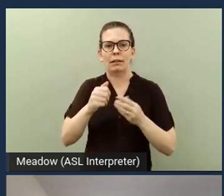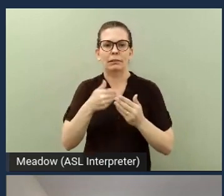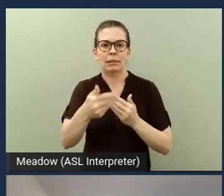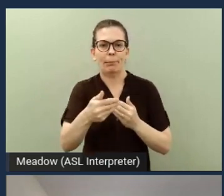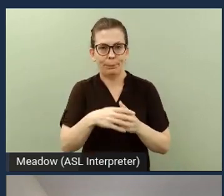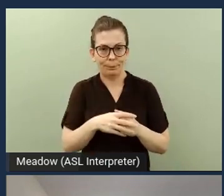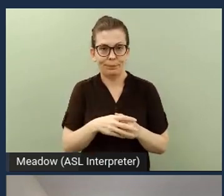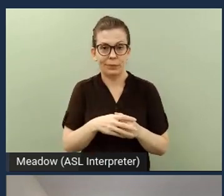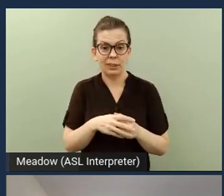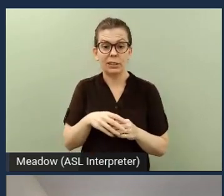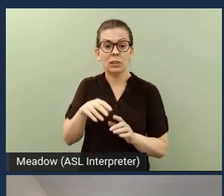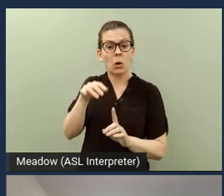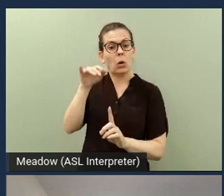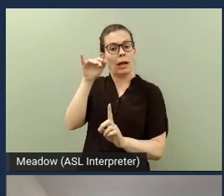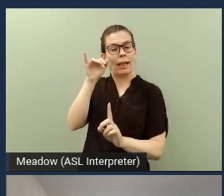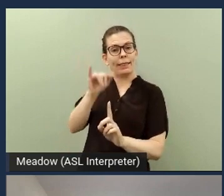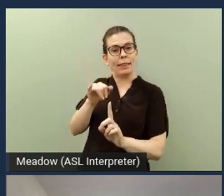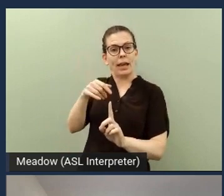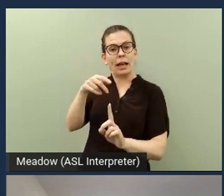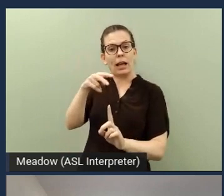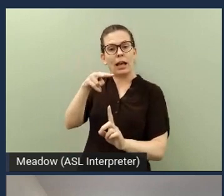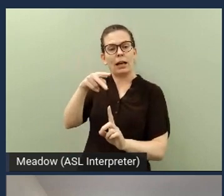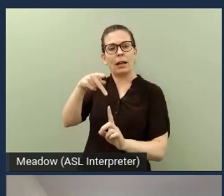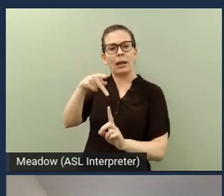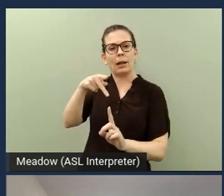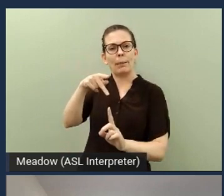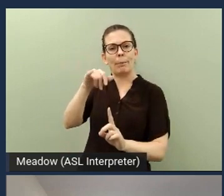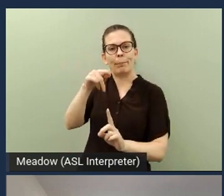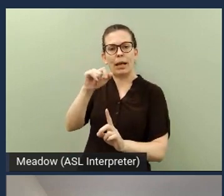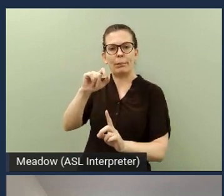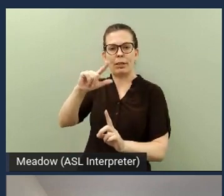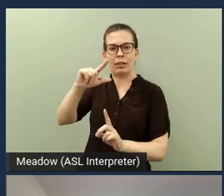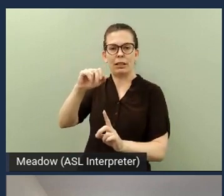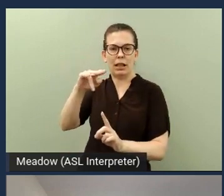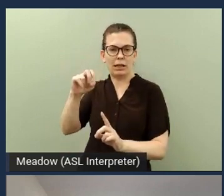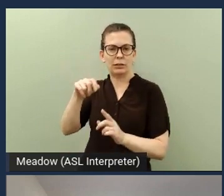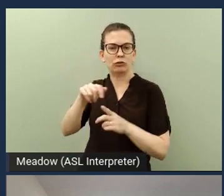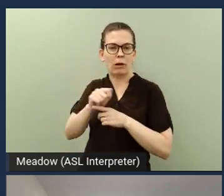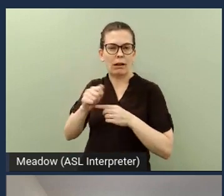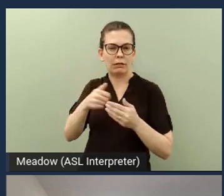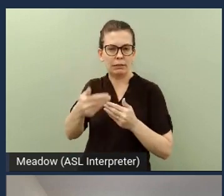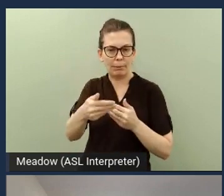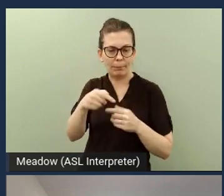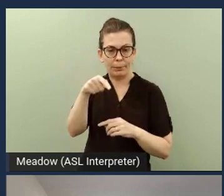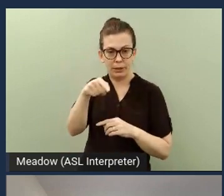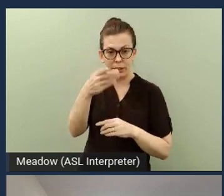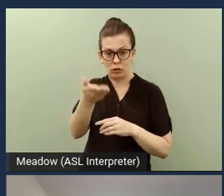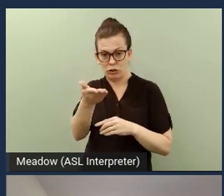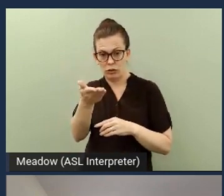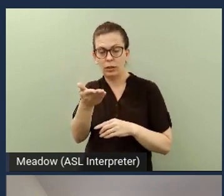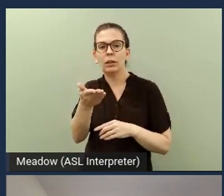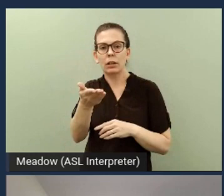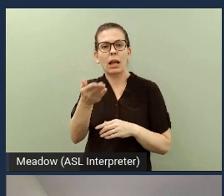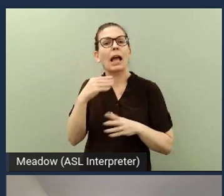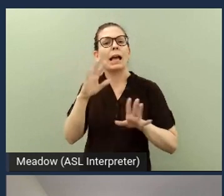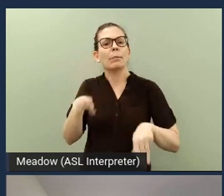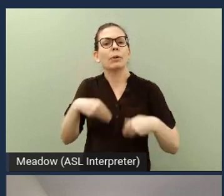So this is the Python, sorry, the pipeline training step, so I would just provide the training step